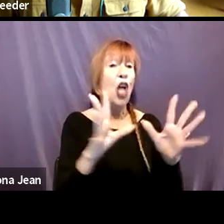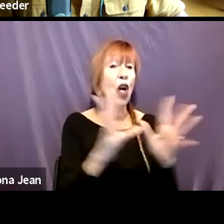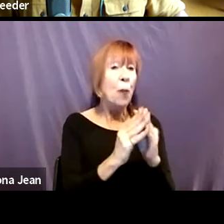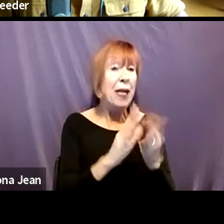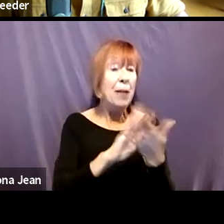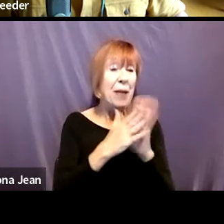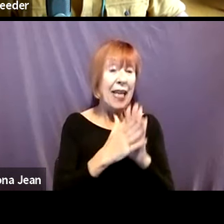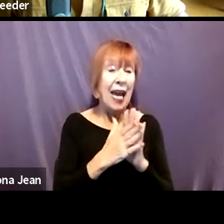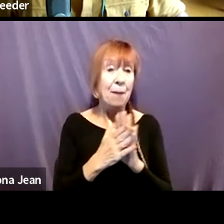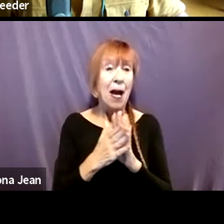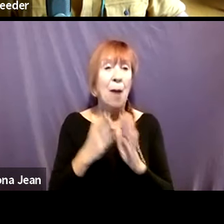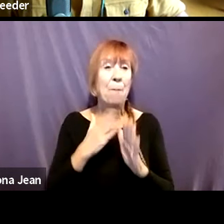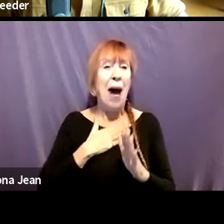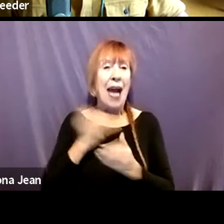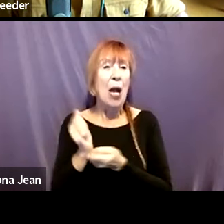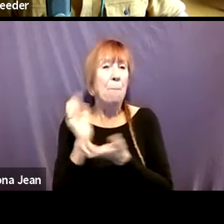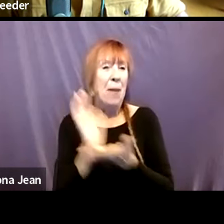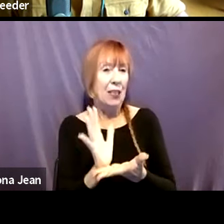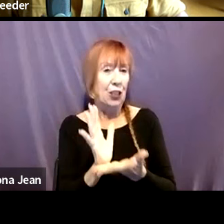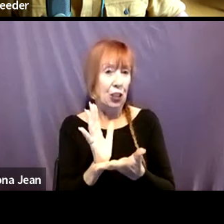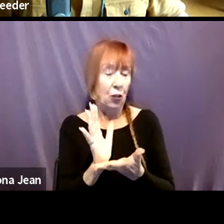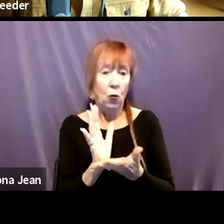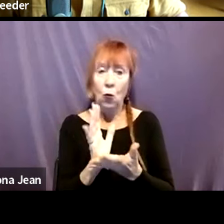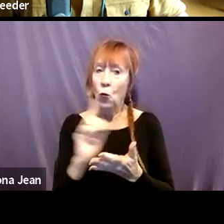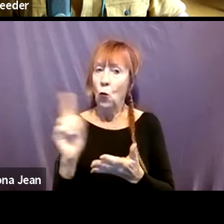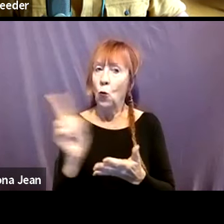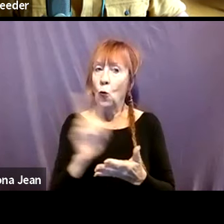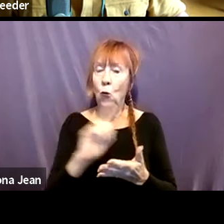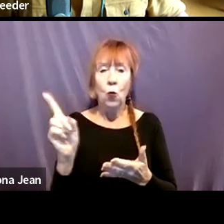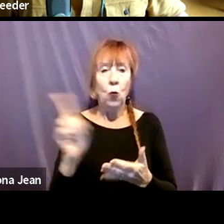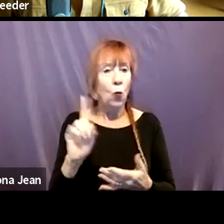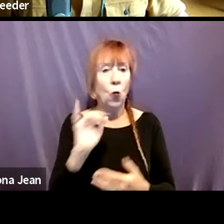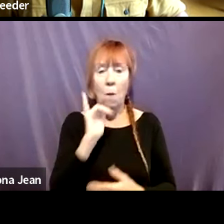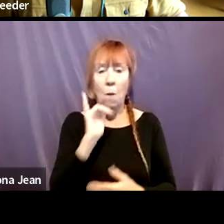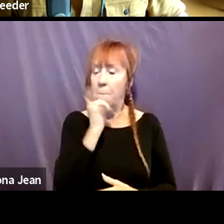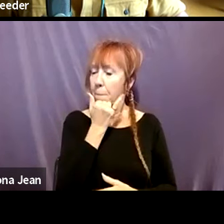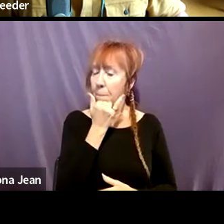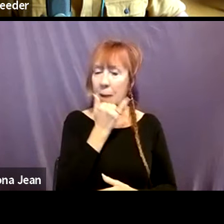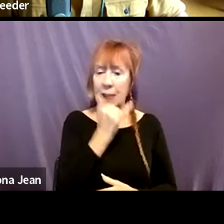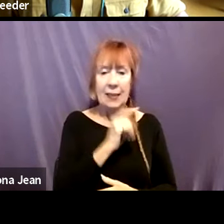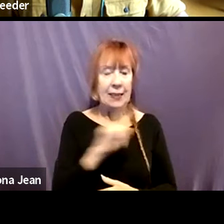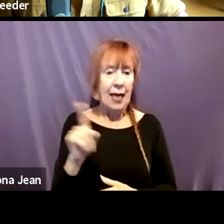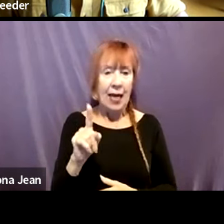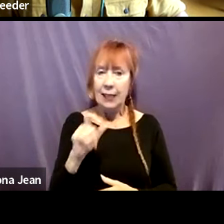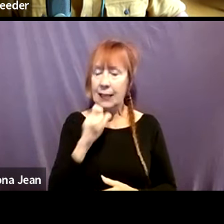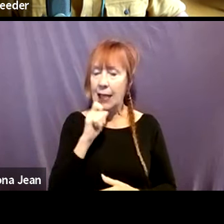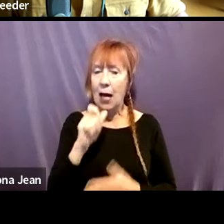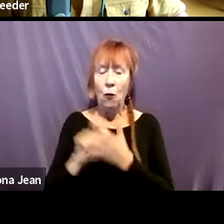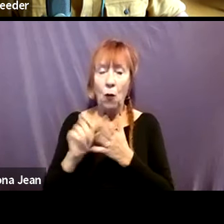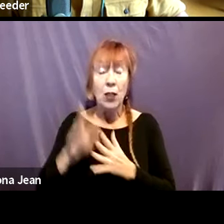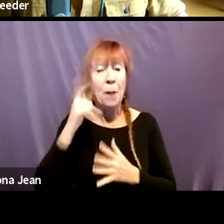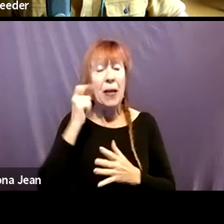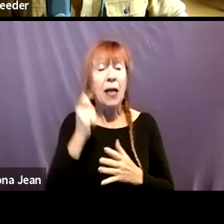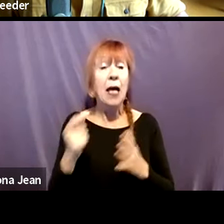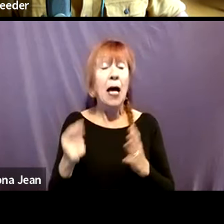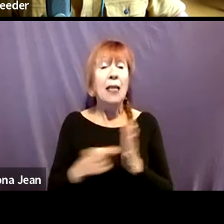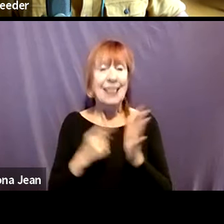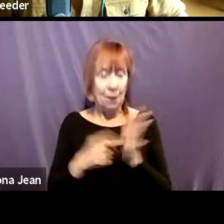and that is one of the biggest mistakes a writer can make, because sometimes, or often times,